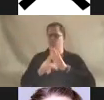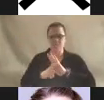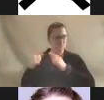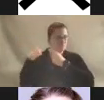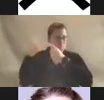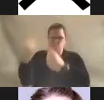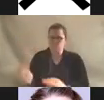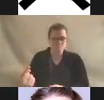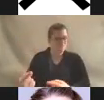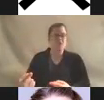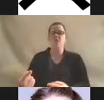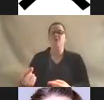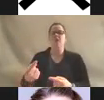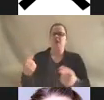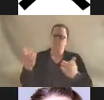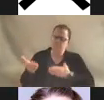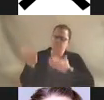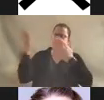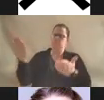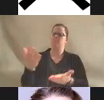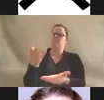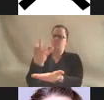And to bring funding to those coalition's